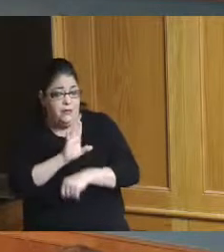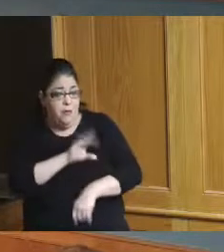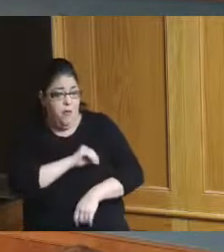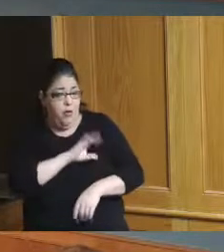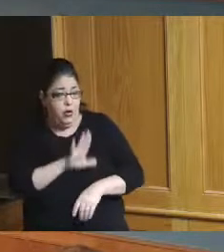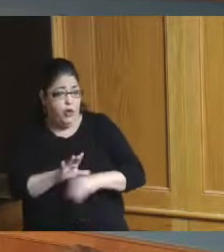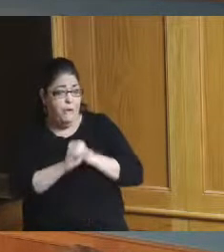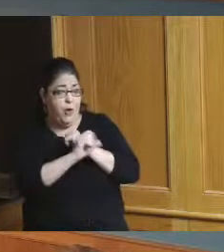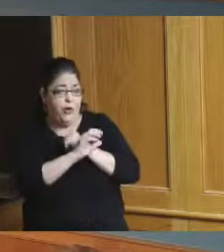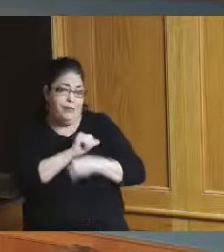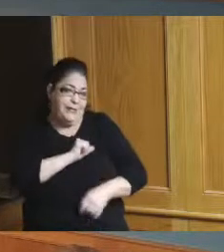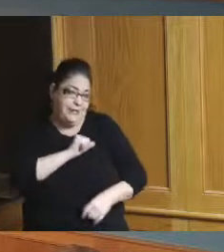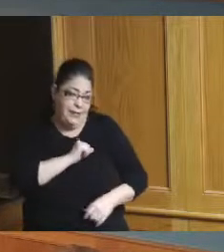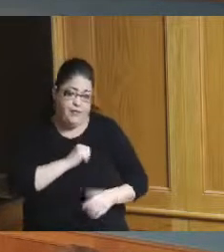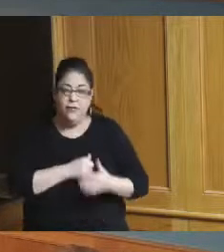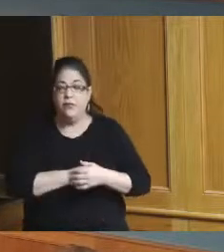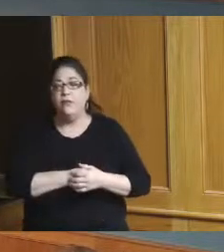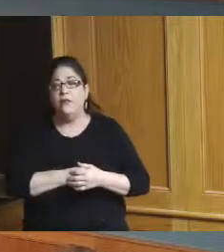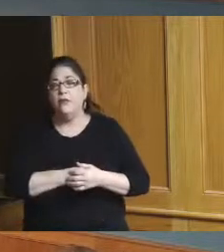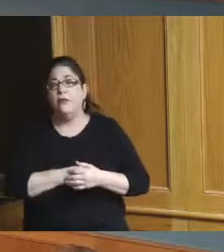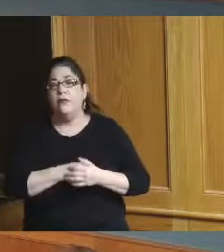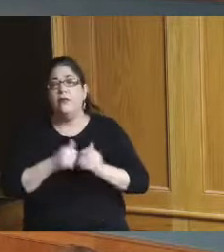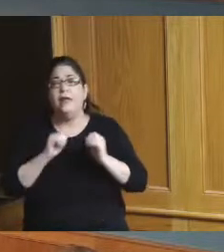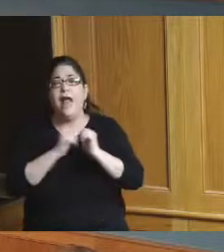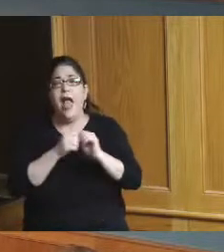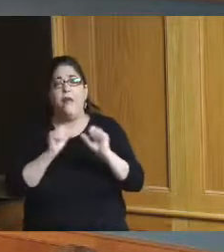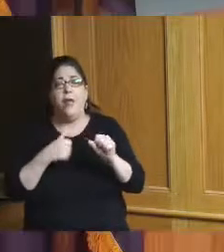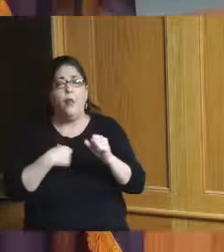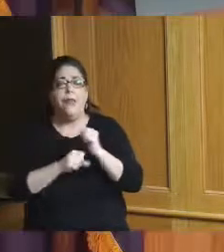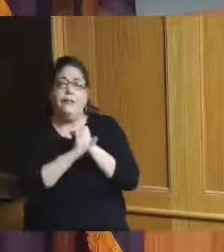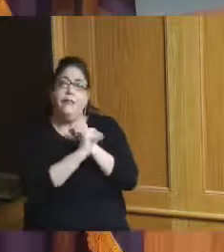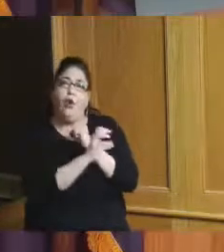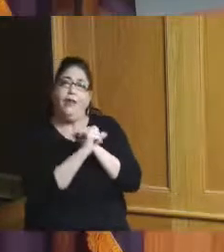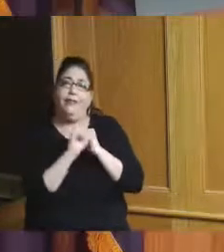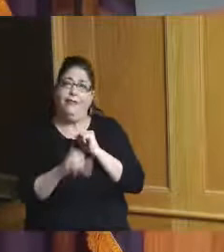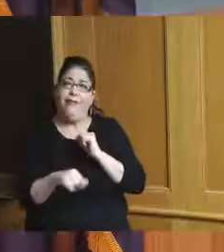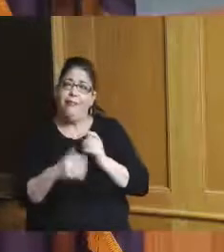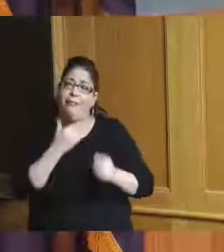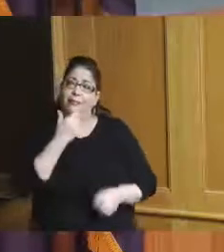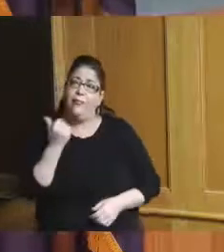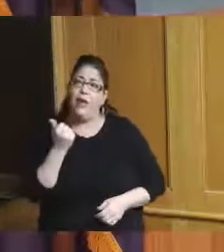background is there any way we could market that I know we put a million dollars in our budget for